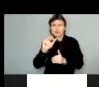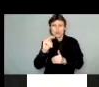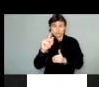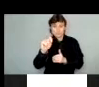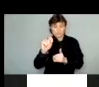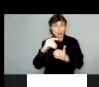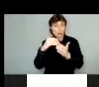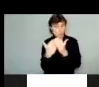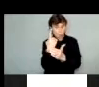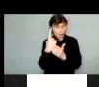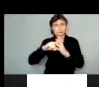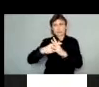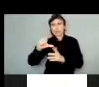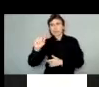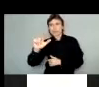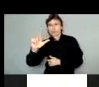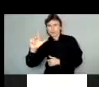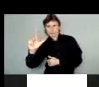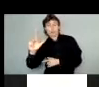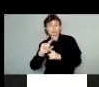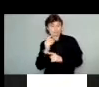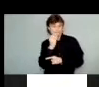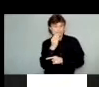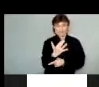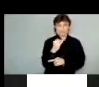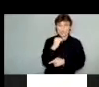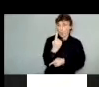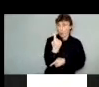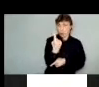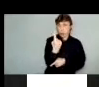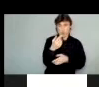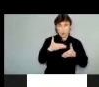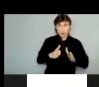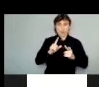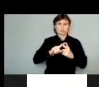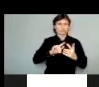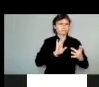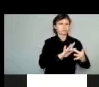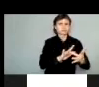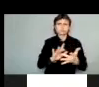This will be only one mechanism to engage with you, our community, in the process, but